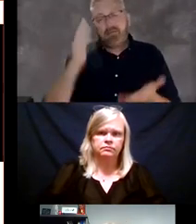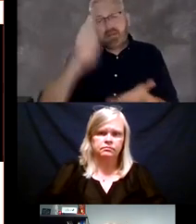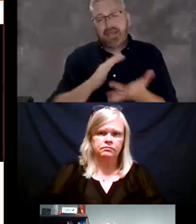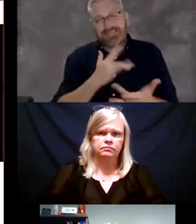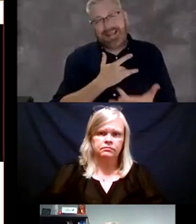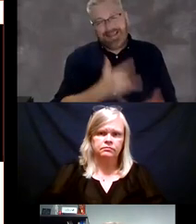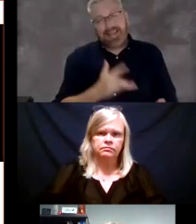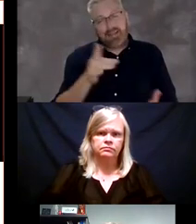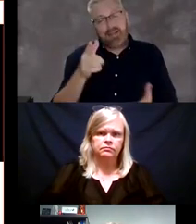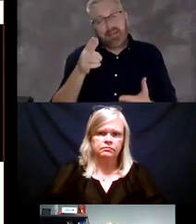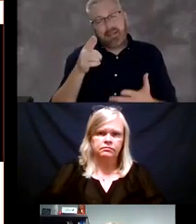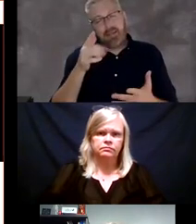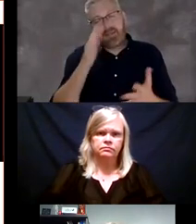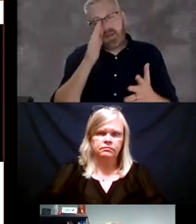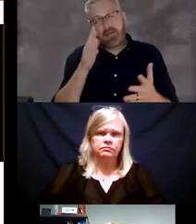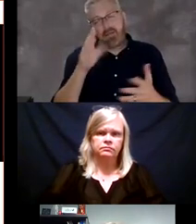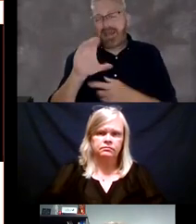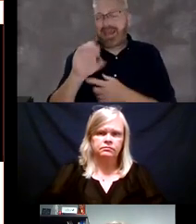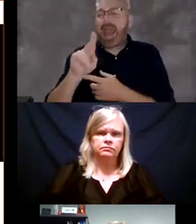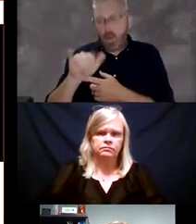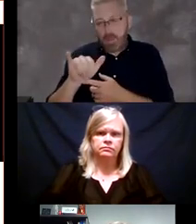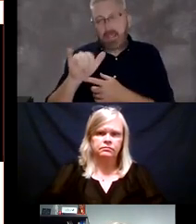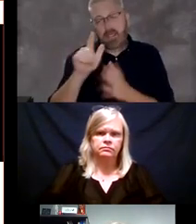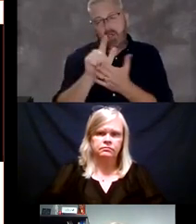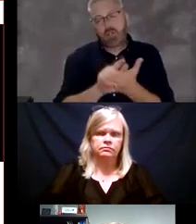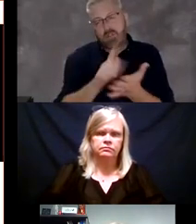BE THAT A COUNTY ATTORNEY IS GOING TO BE WILLING TO FILE